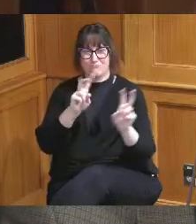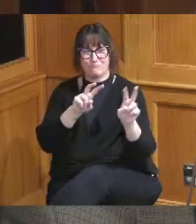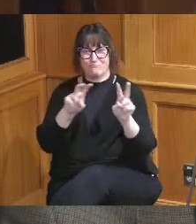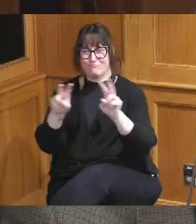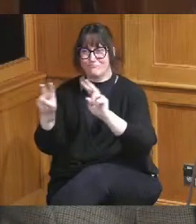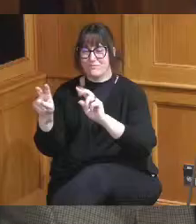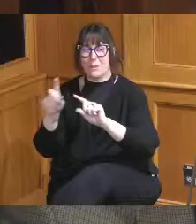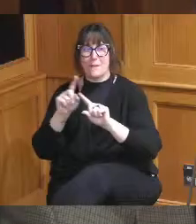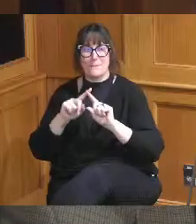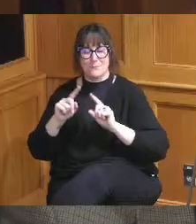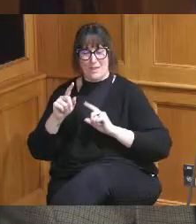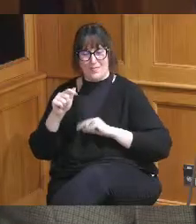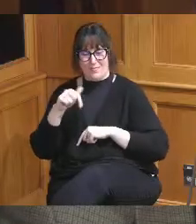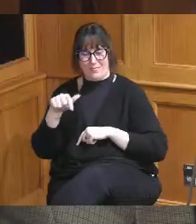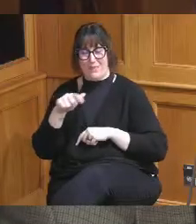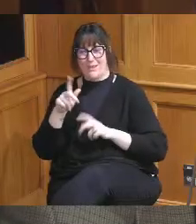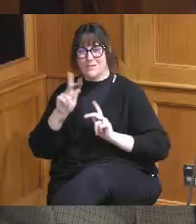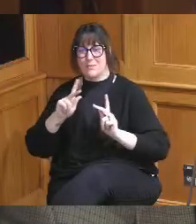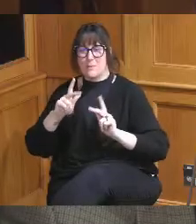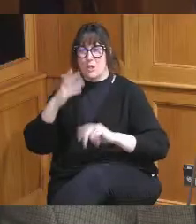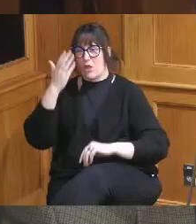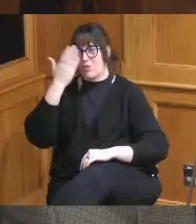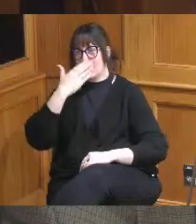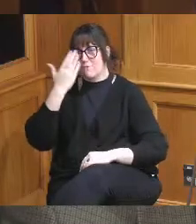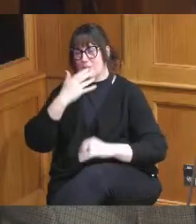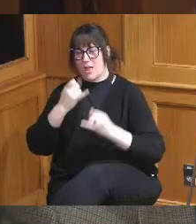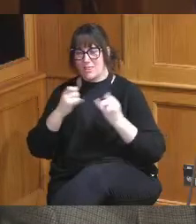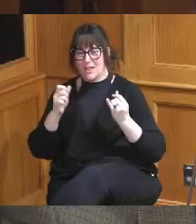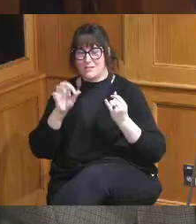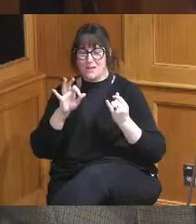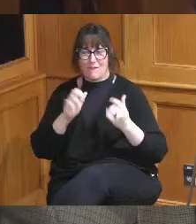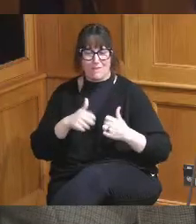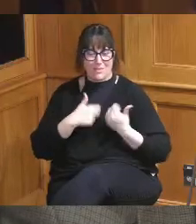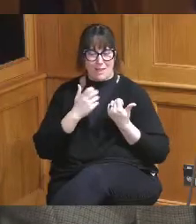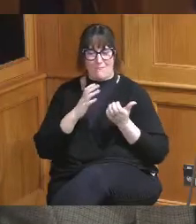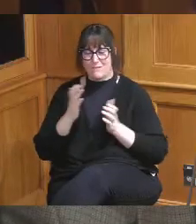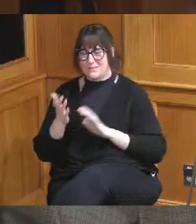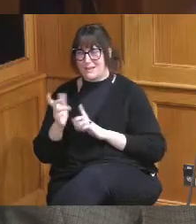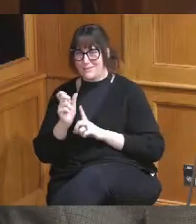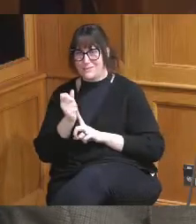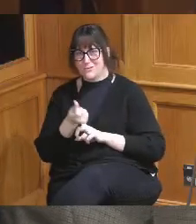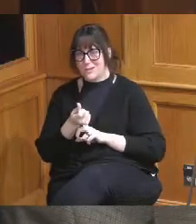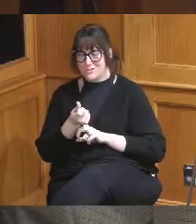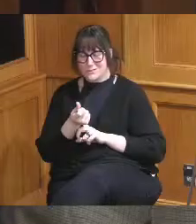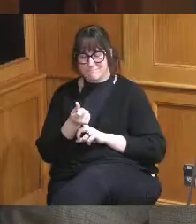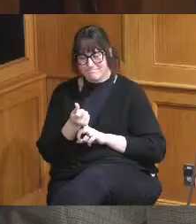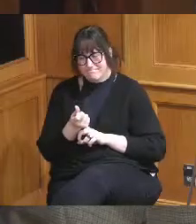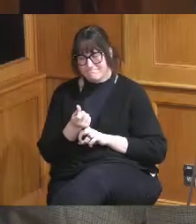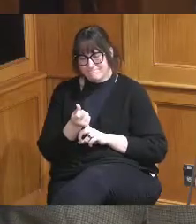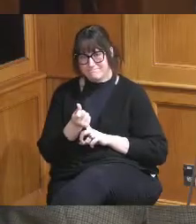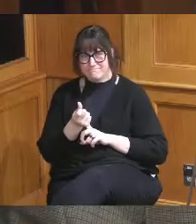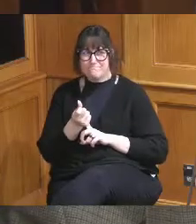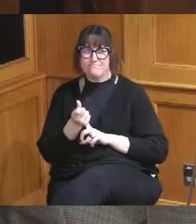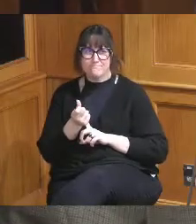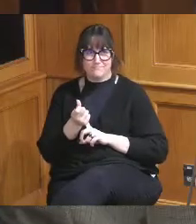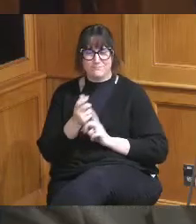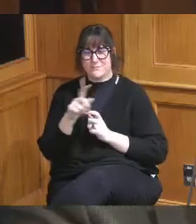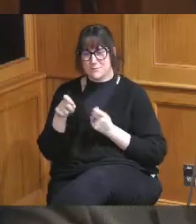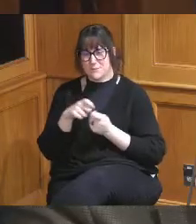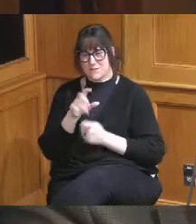are folks that are on the front lines of life and death situations and particularly with 911 dealing